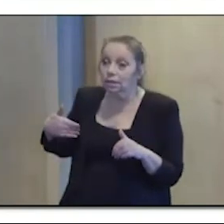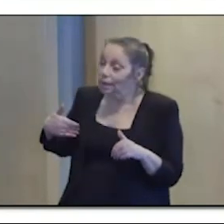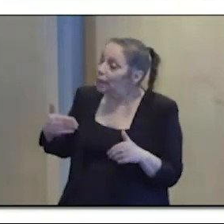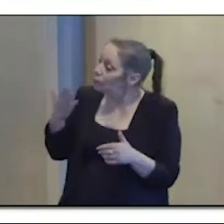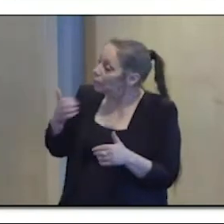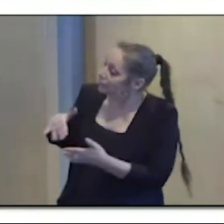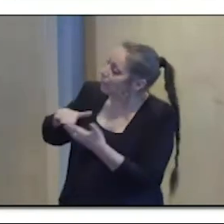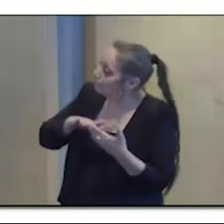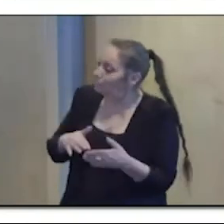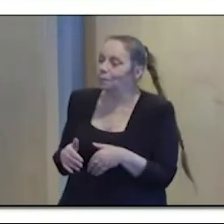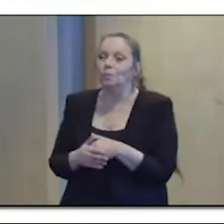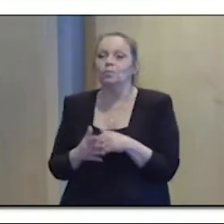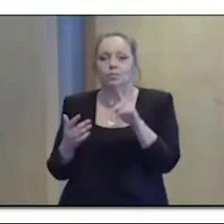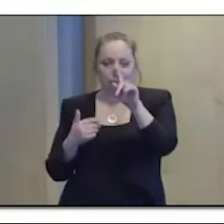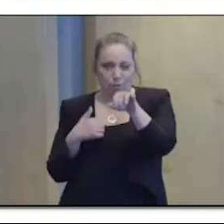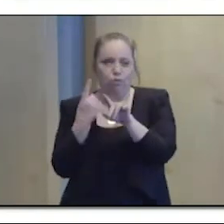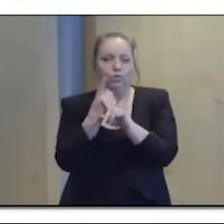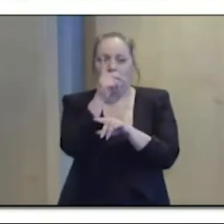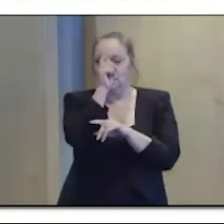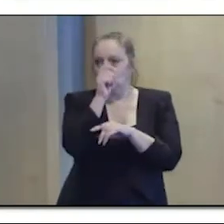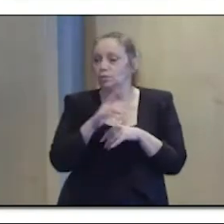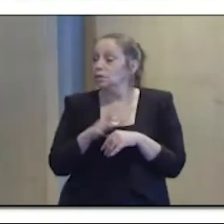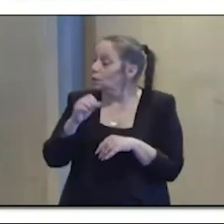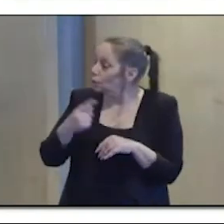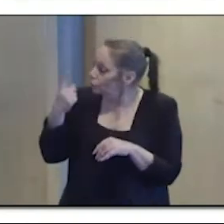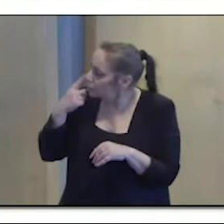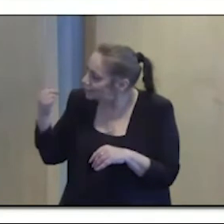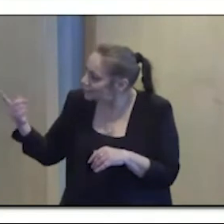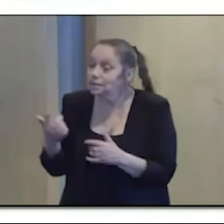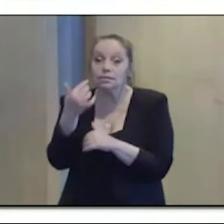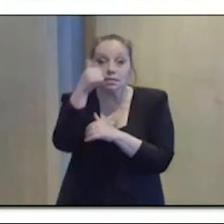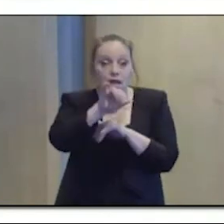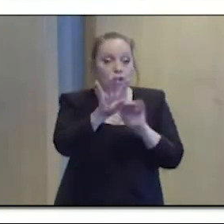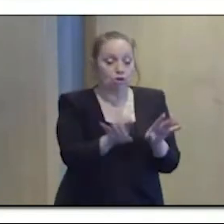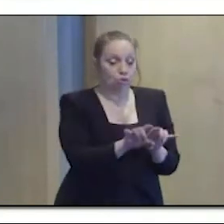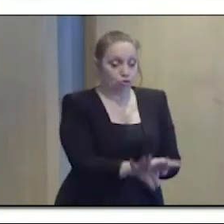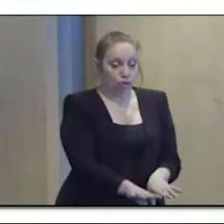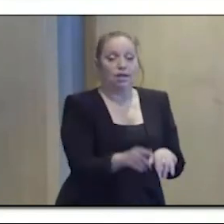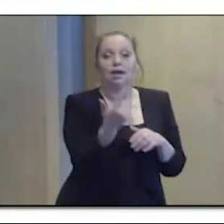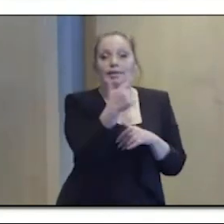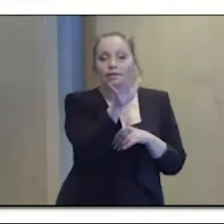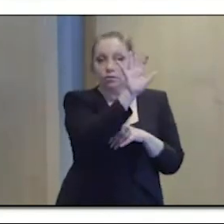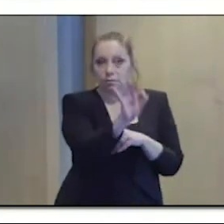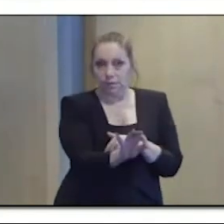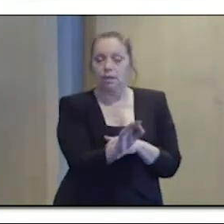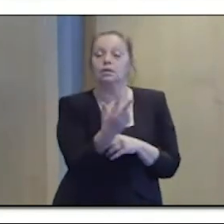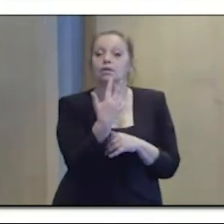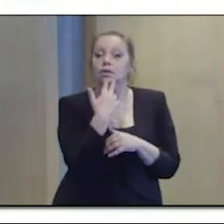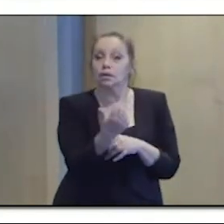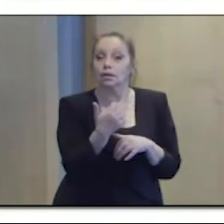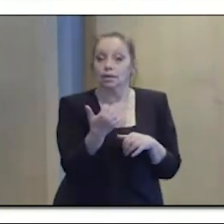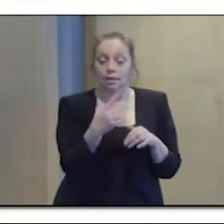to that in a bit. Now you can see that still in Australia 70% of our generation is coal-based,